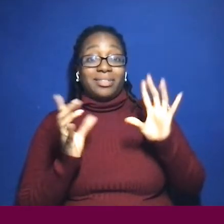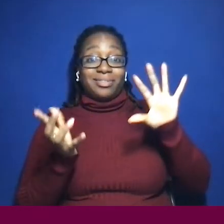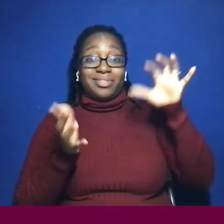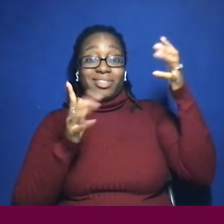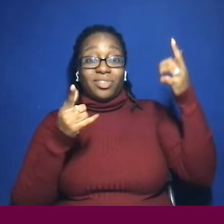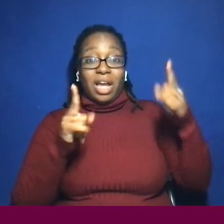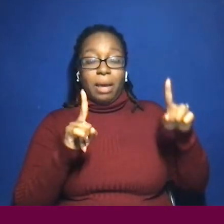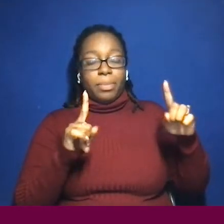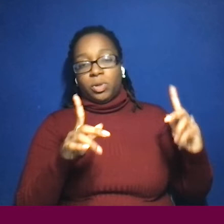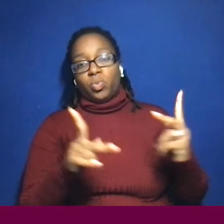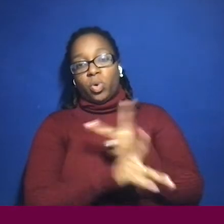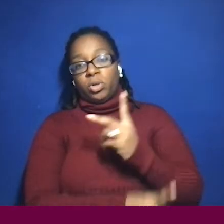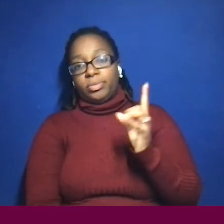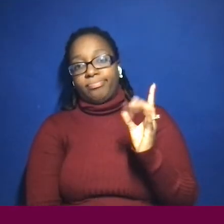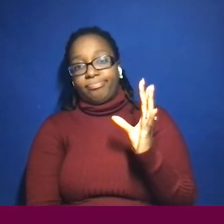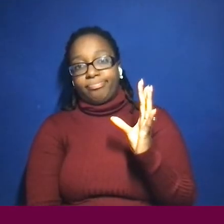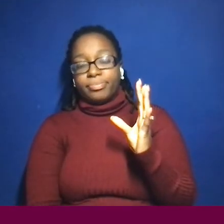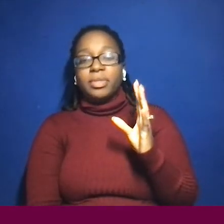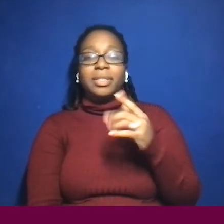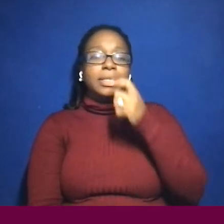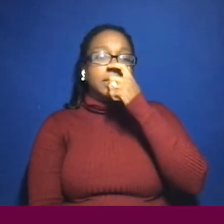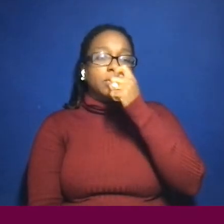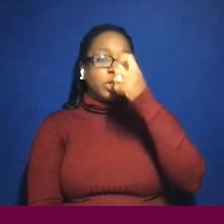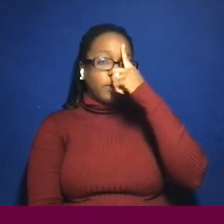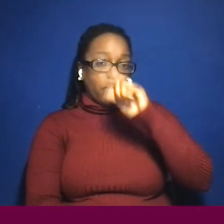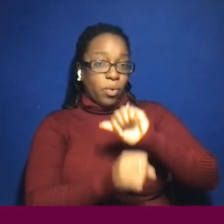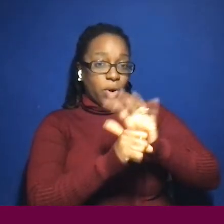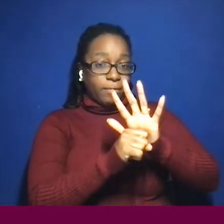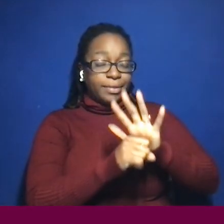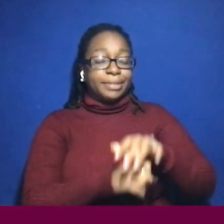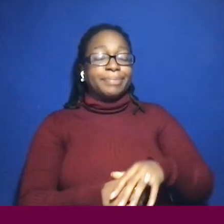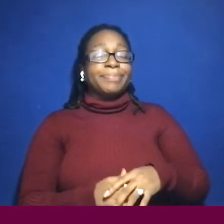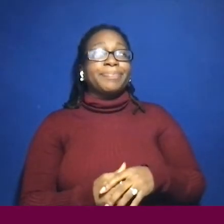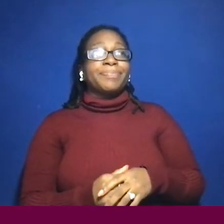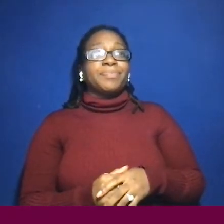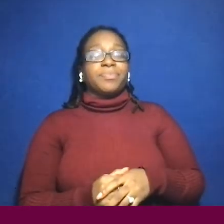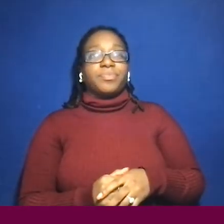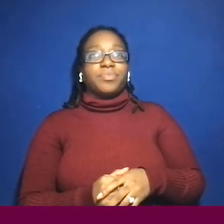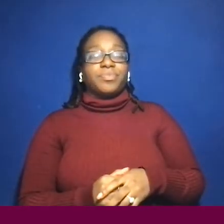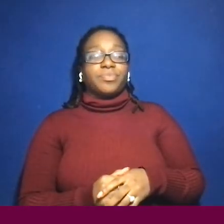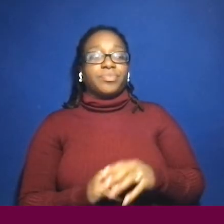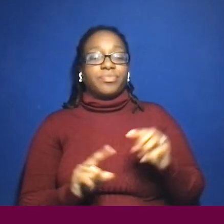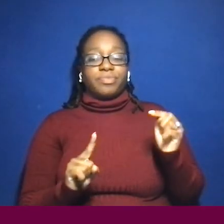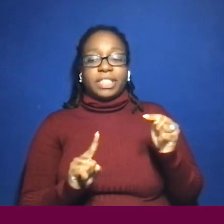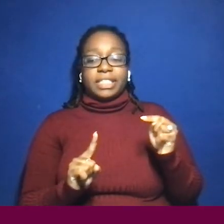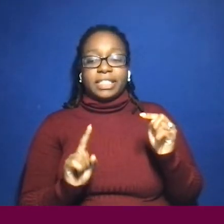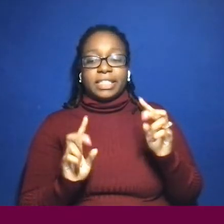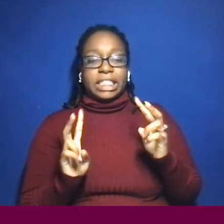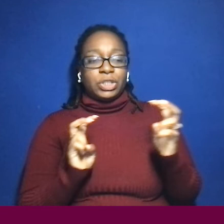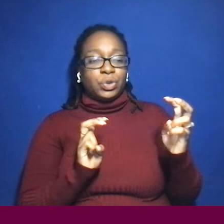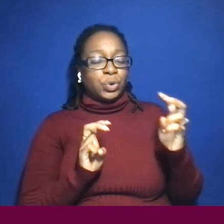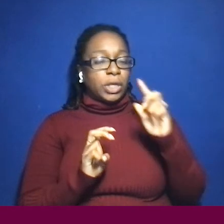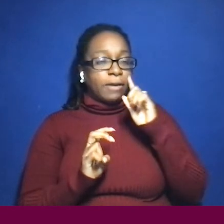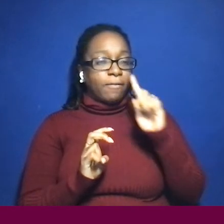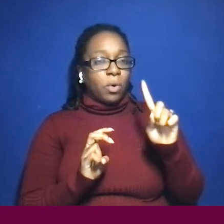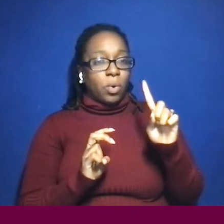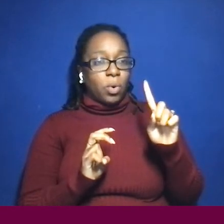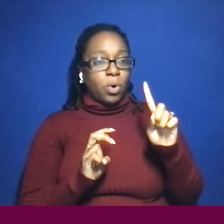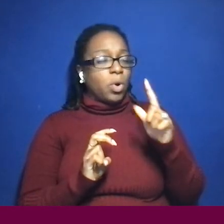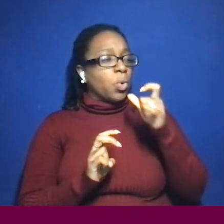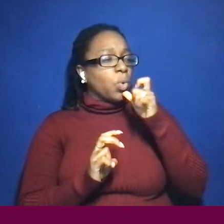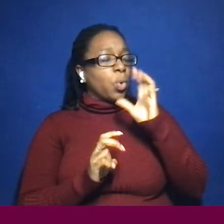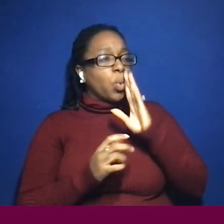thing that was really interesting in COVID was this issue of prioritization, which,